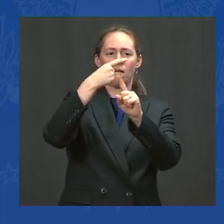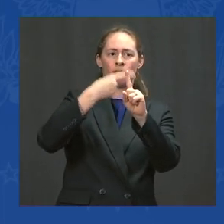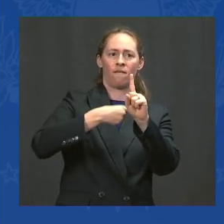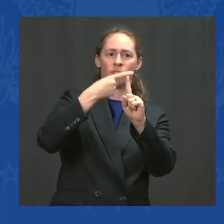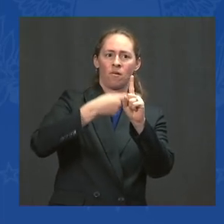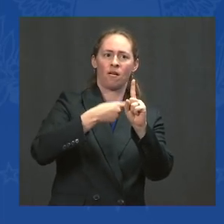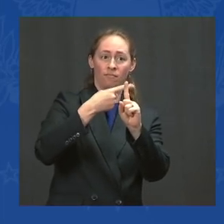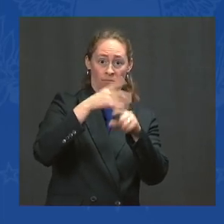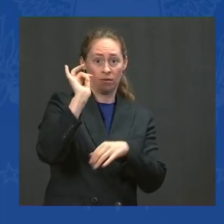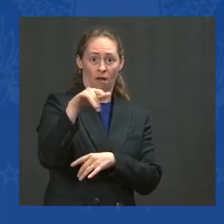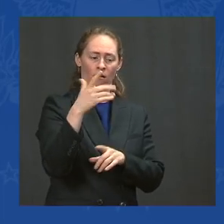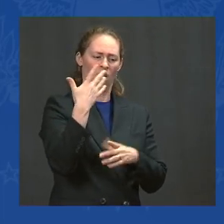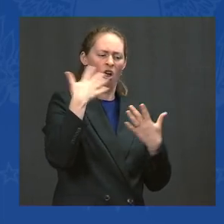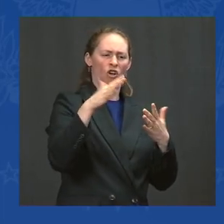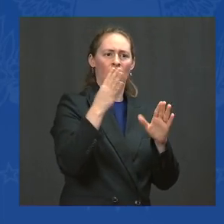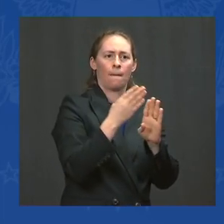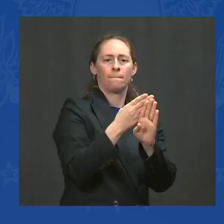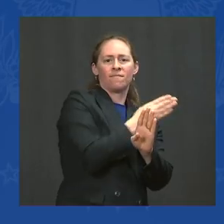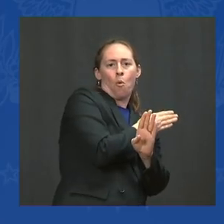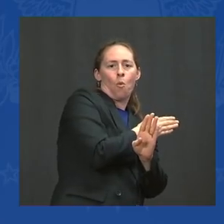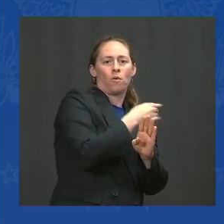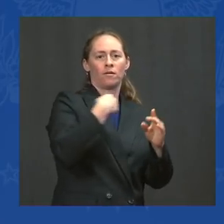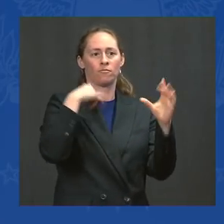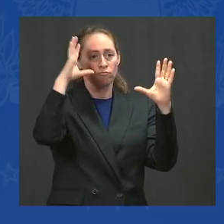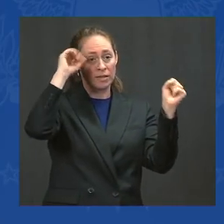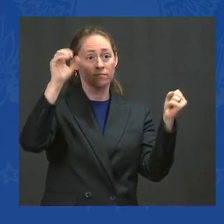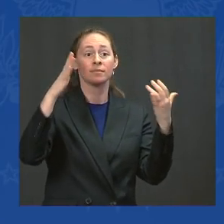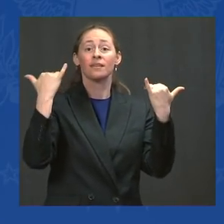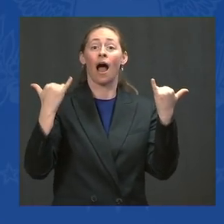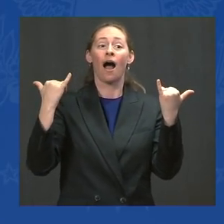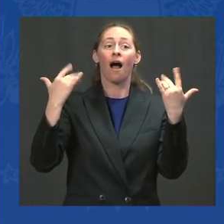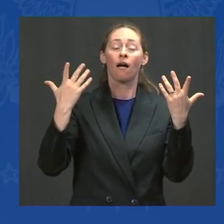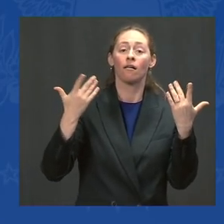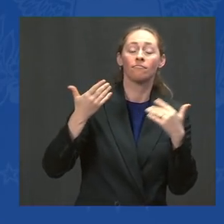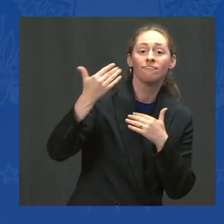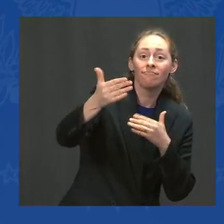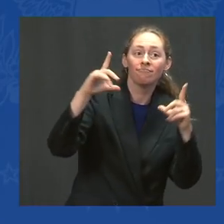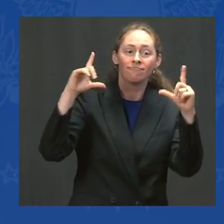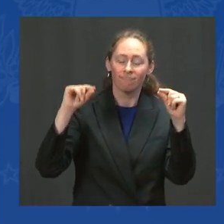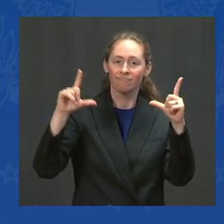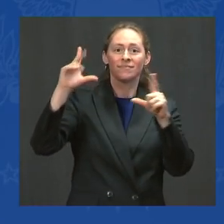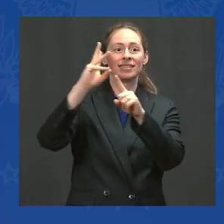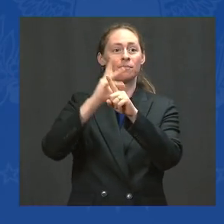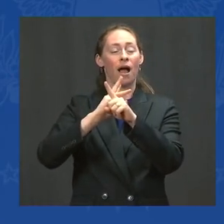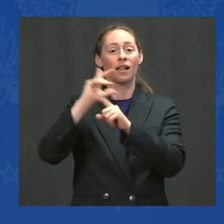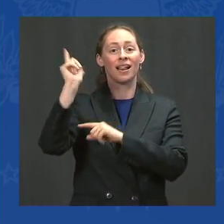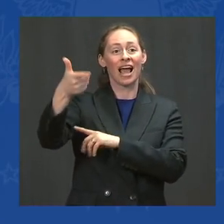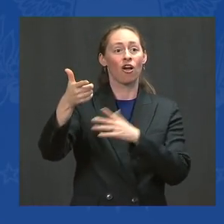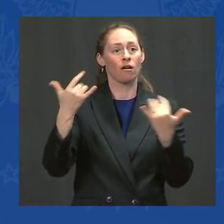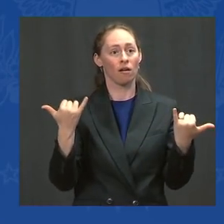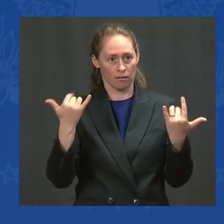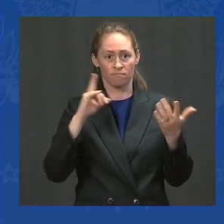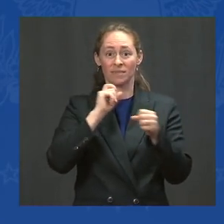But now, six months later, we've changed that. We've gone from 60,000 jobs per month to 60,000 jobs